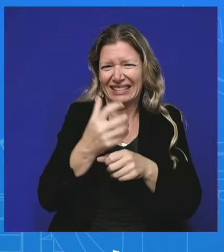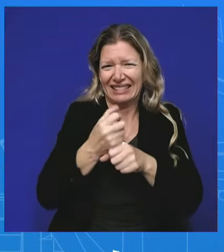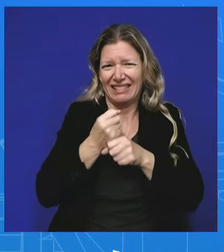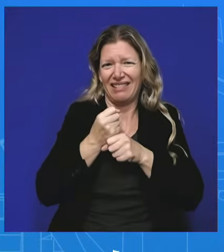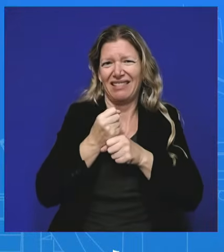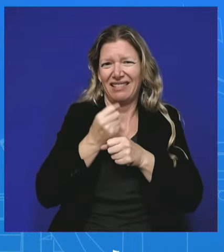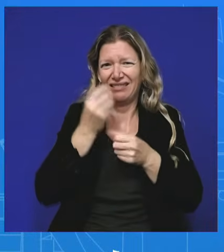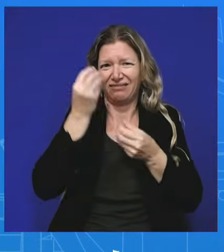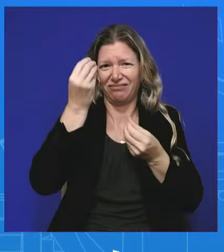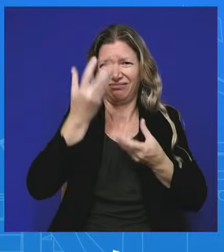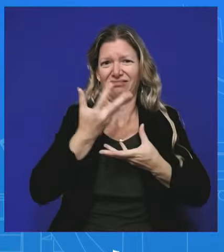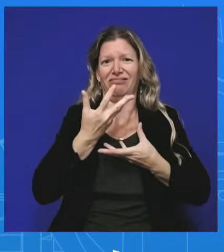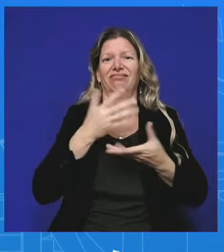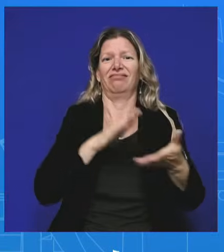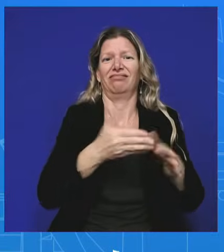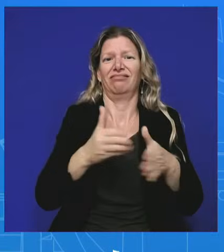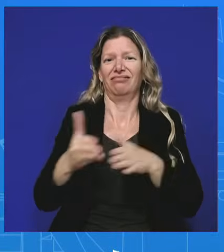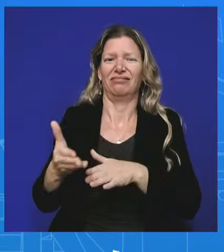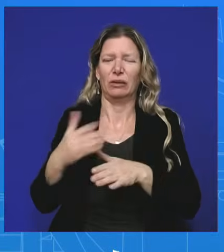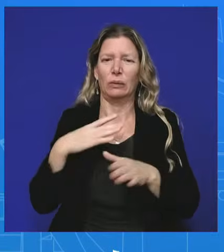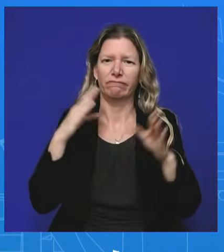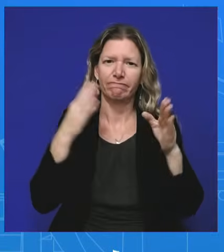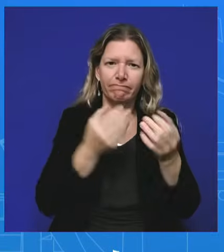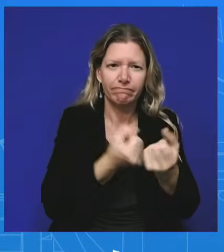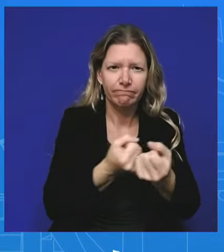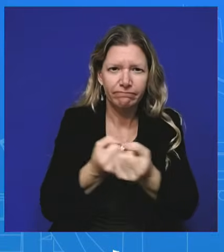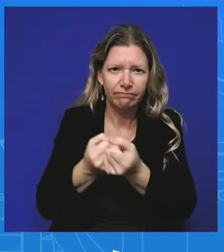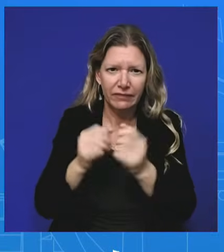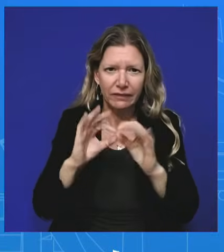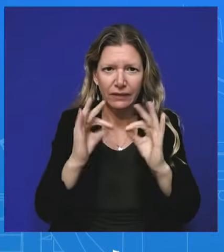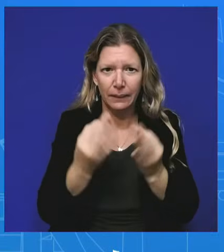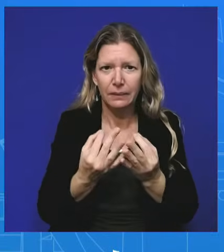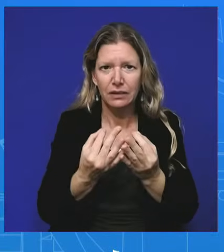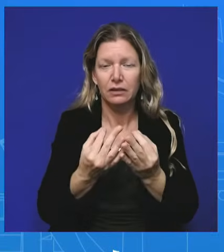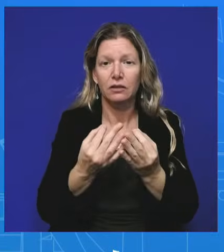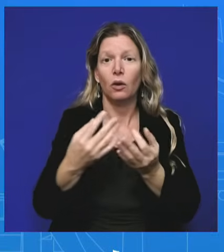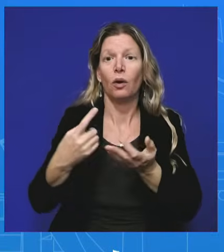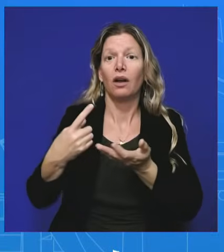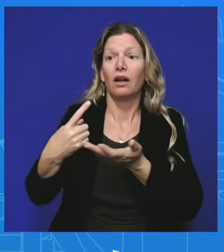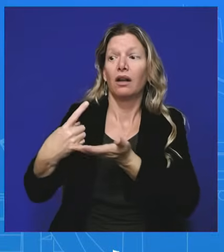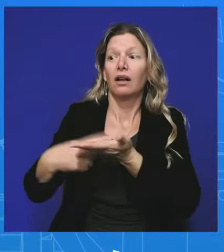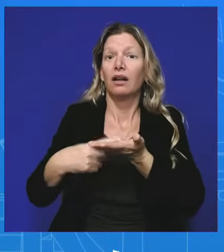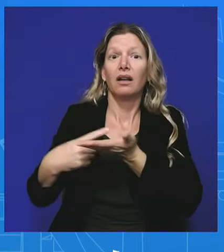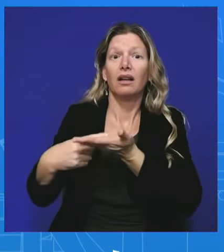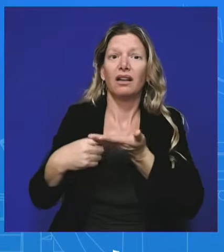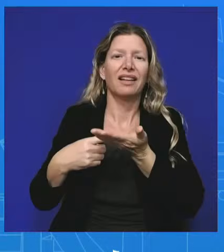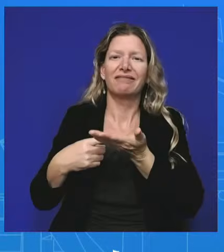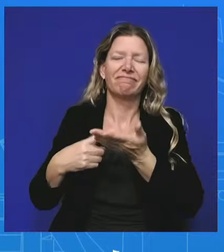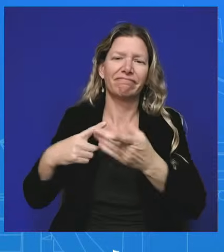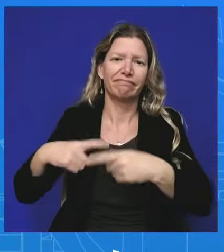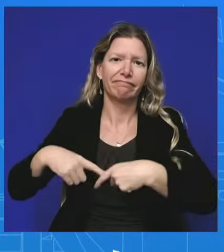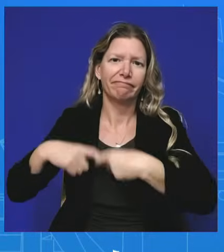Unfortunately, we just didn't get to a successful conclusion. One of the things that Jake wants to cover when he goes over --